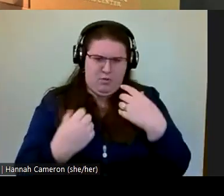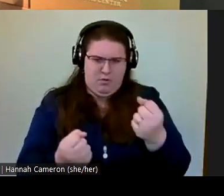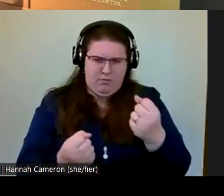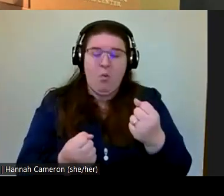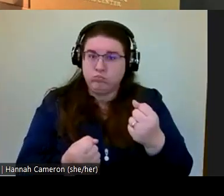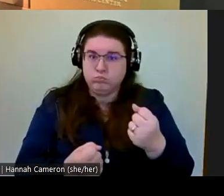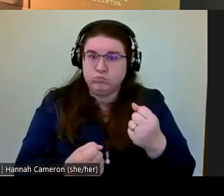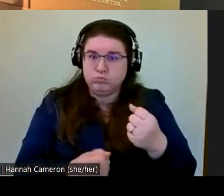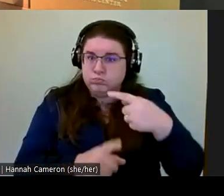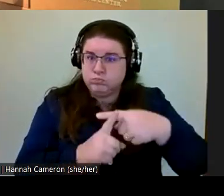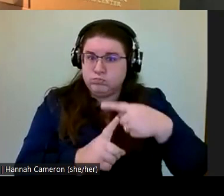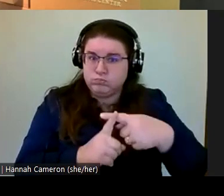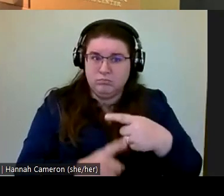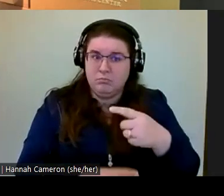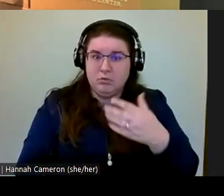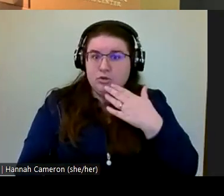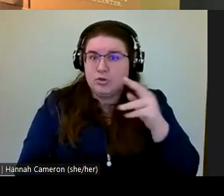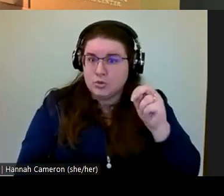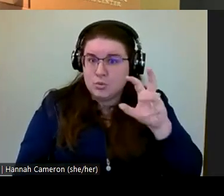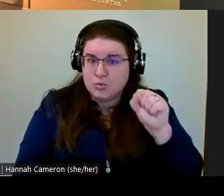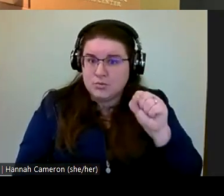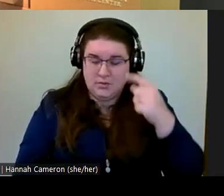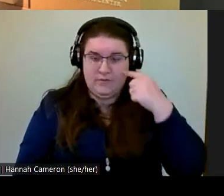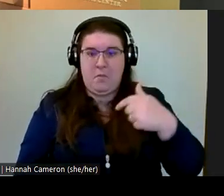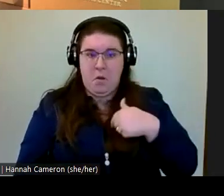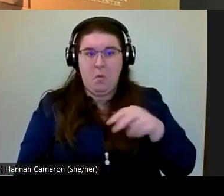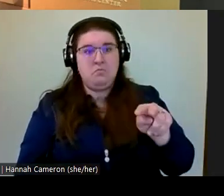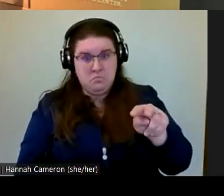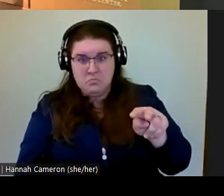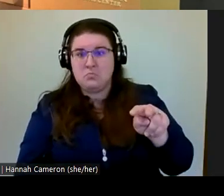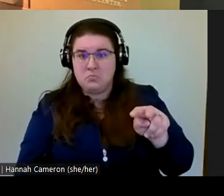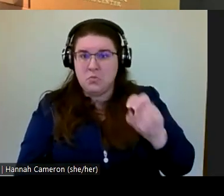I'm a glasses half full kind of person so to me this is an opportunity the bad news is and this